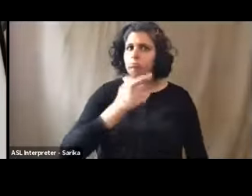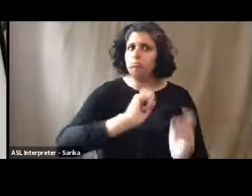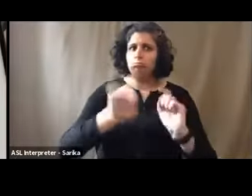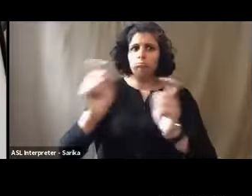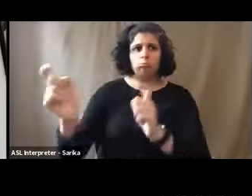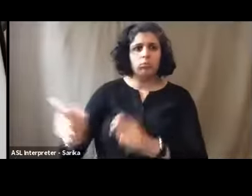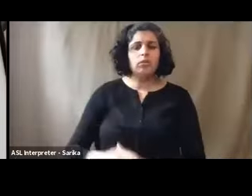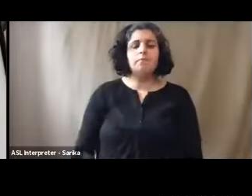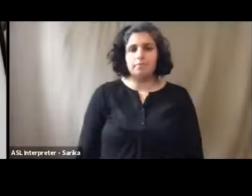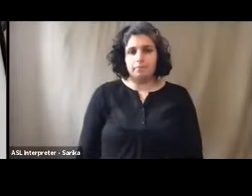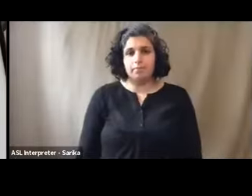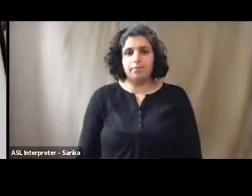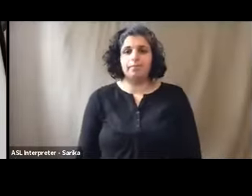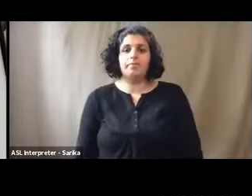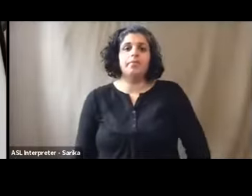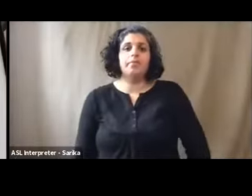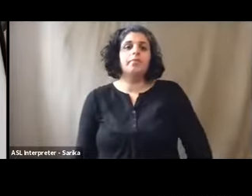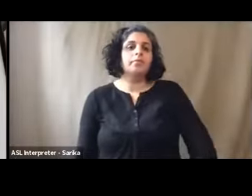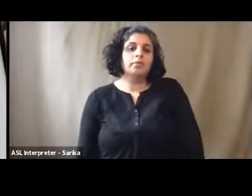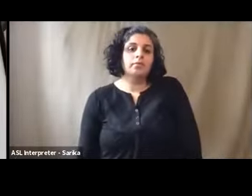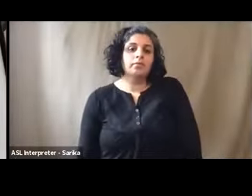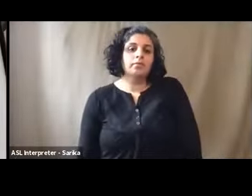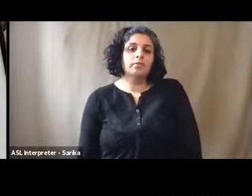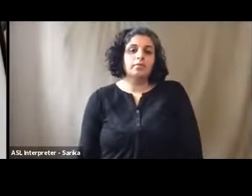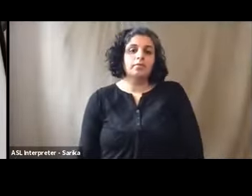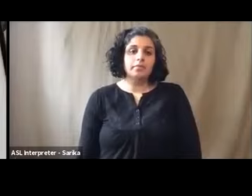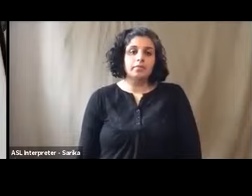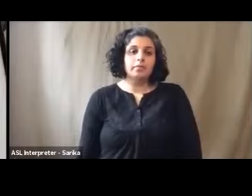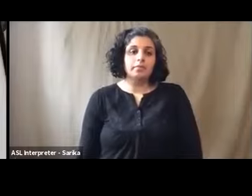Thank you.